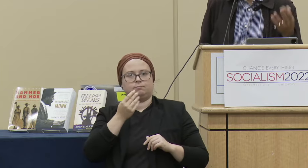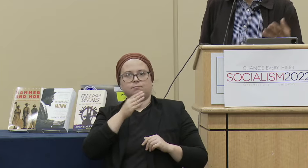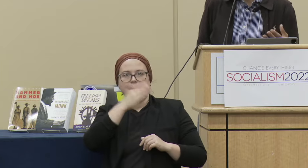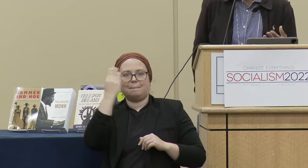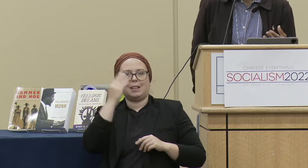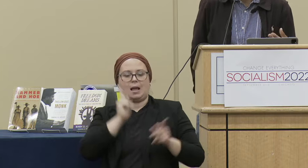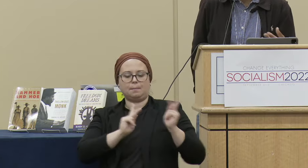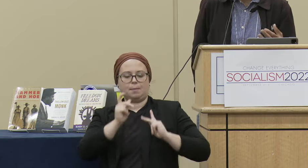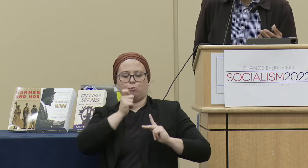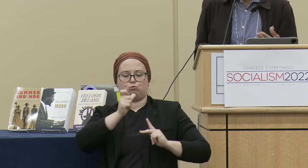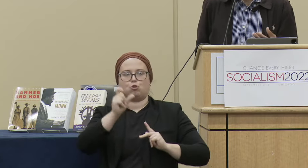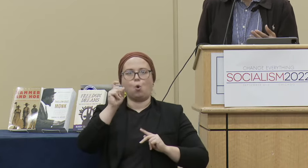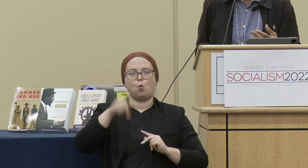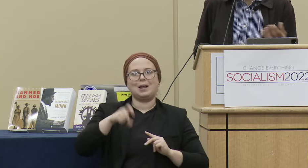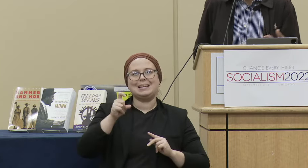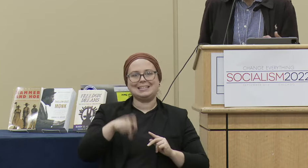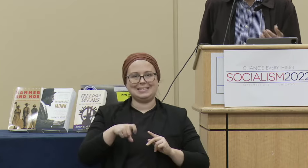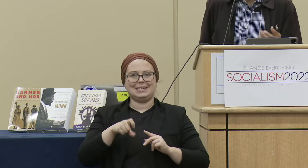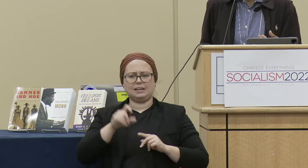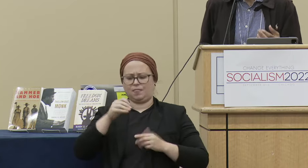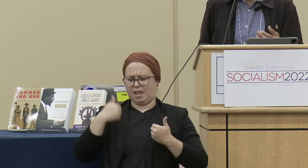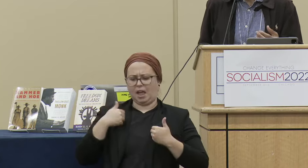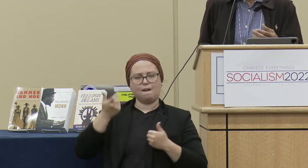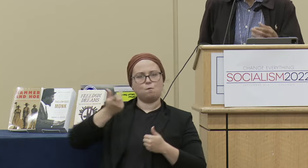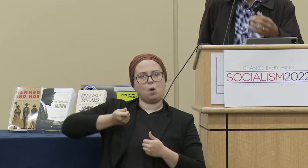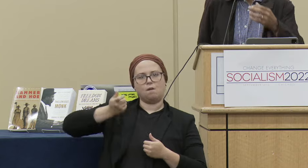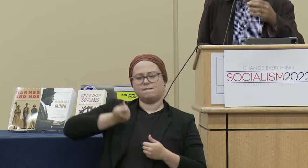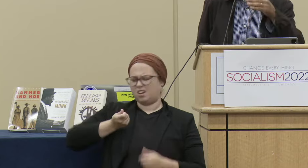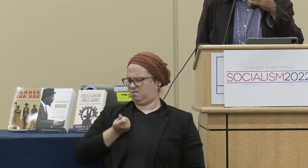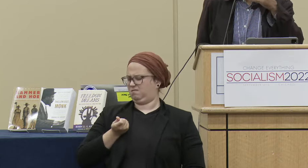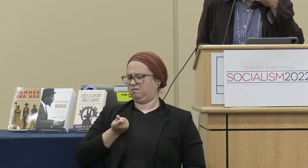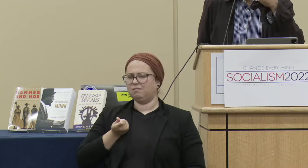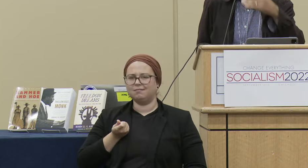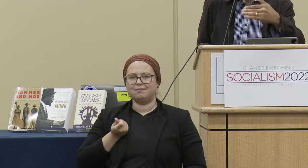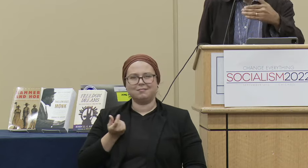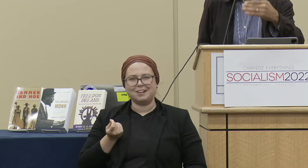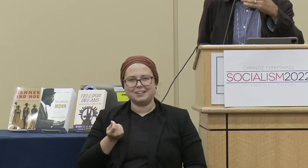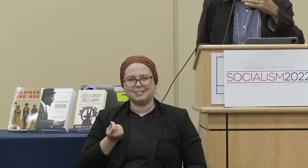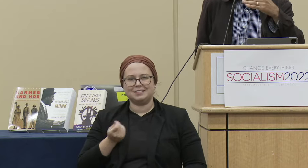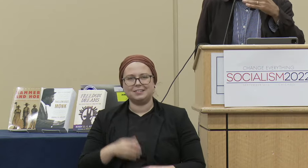wasn't playing. She was mad, because people said Black people don't need reparations, they got all these welfare